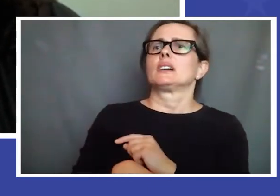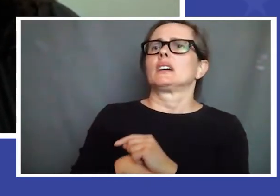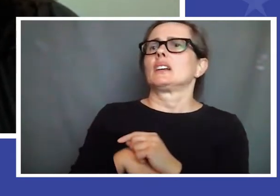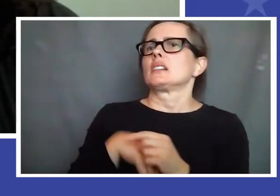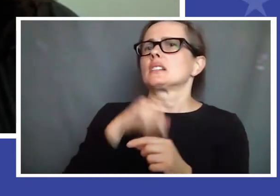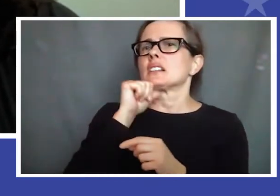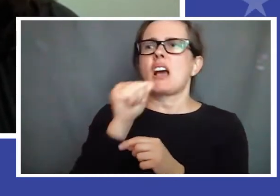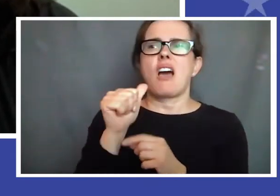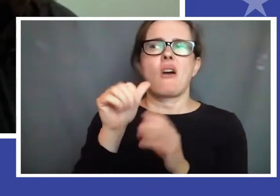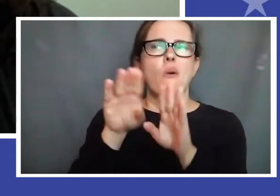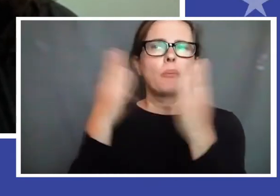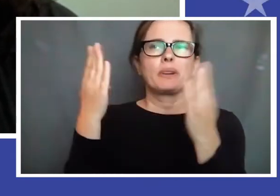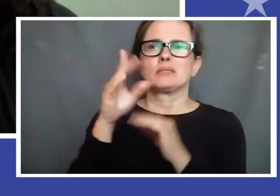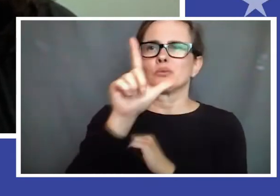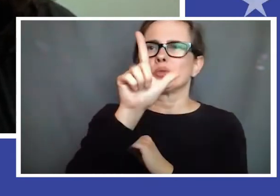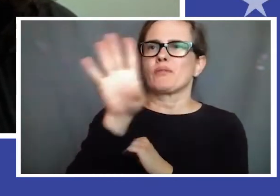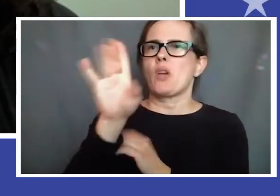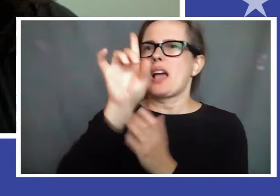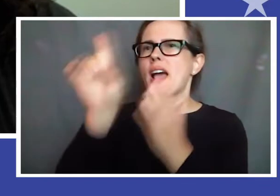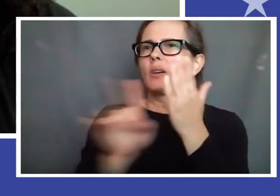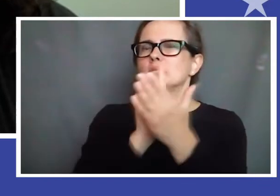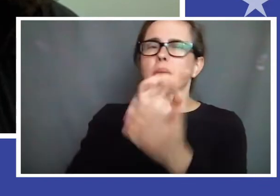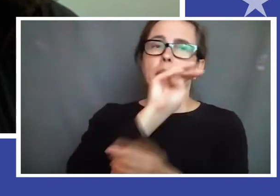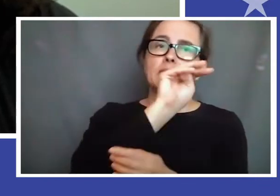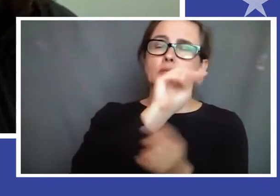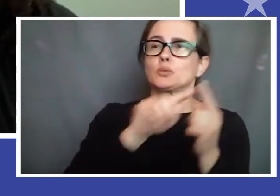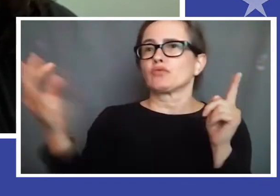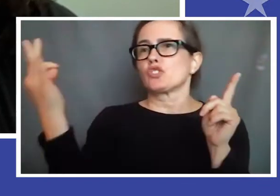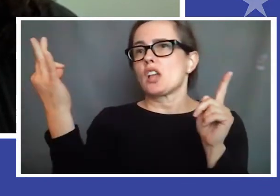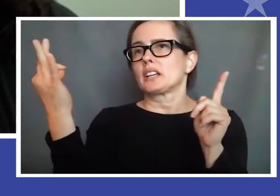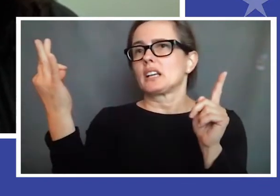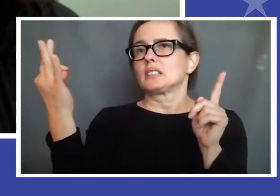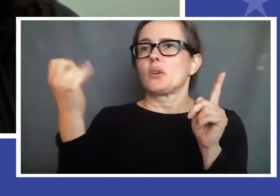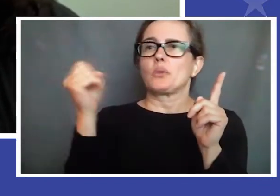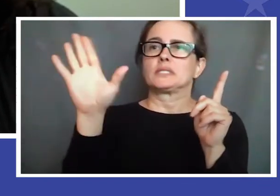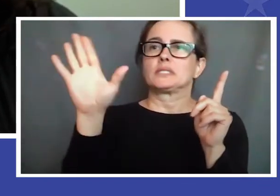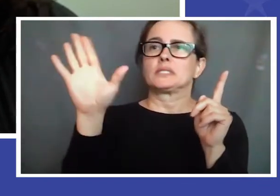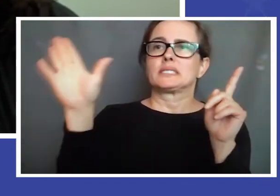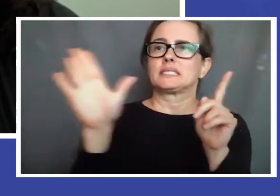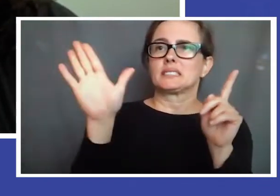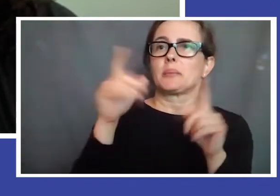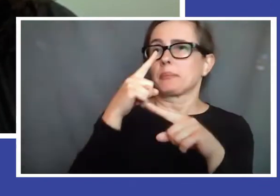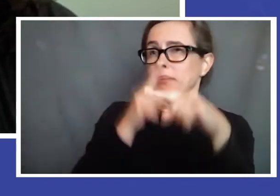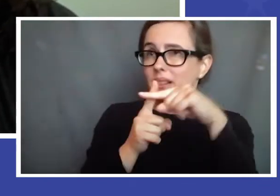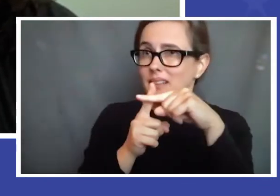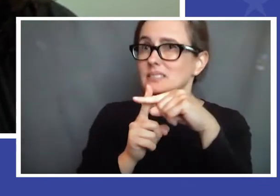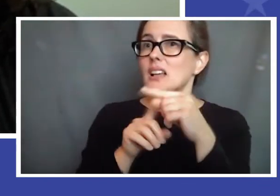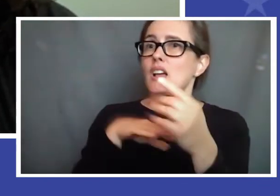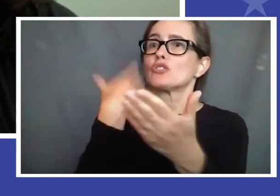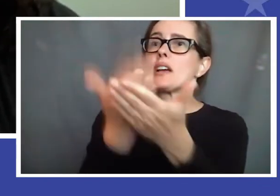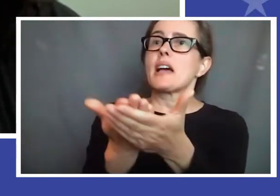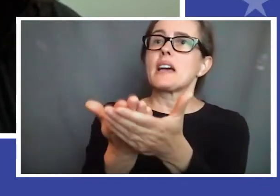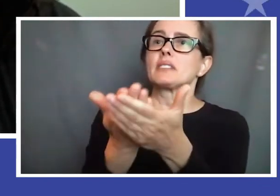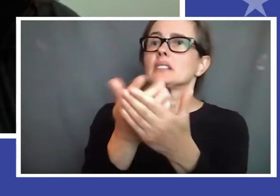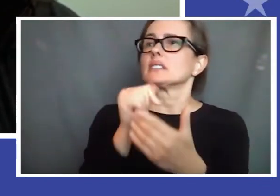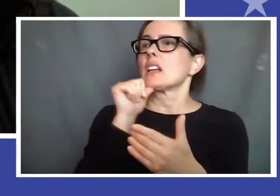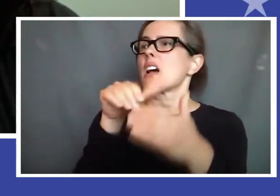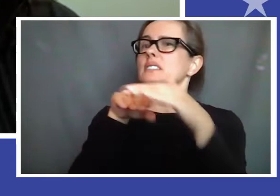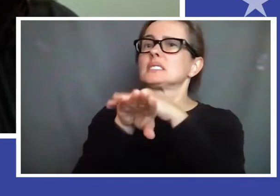in some more rural parts of states. You might have to travel a long way to get there. They're not all open five to seven days a week, and we can't even guarantee